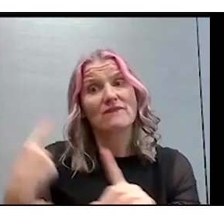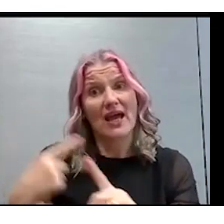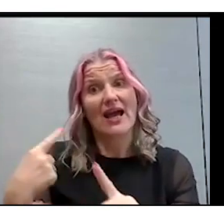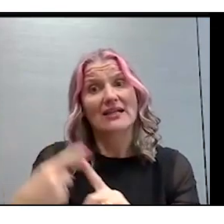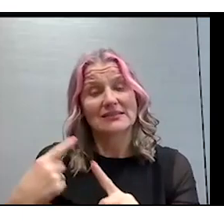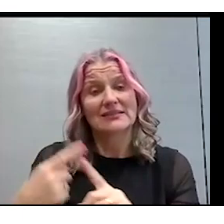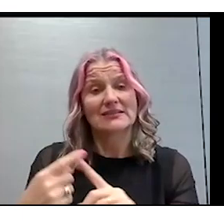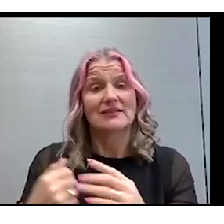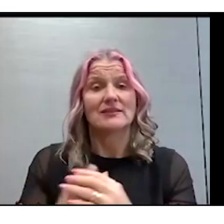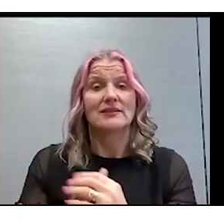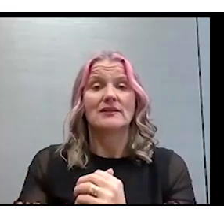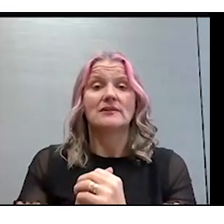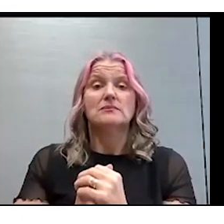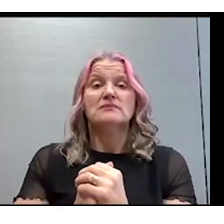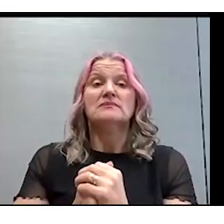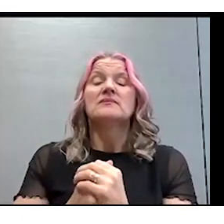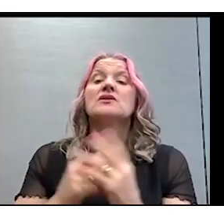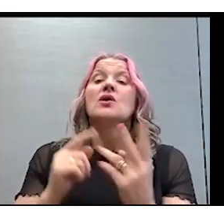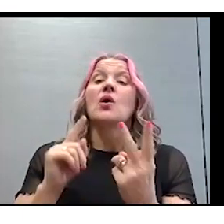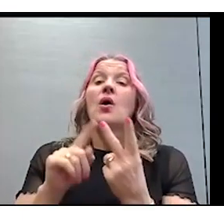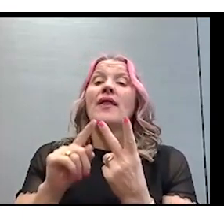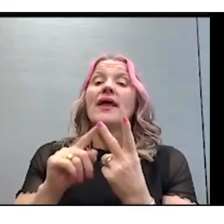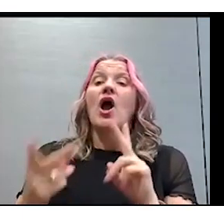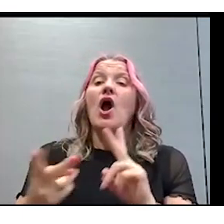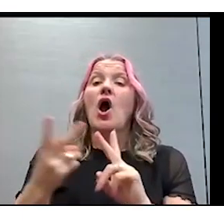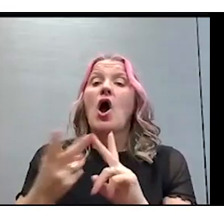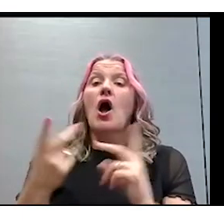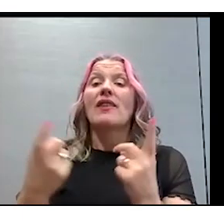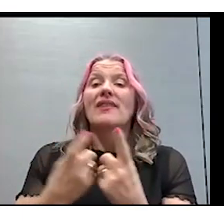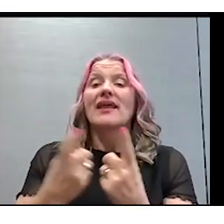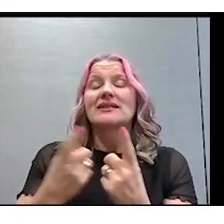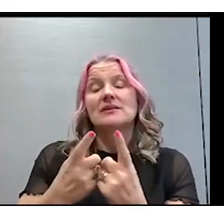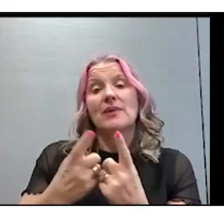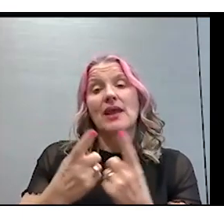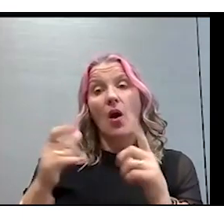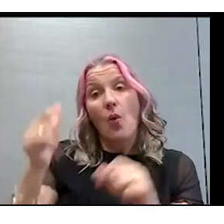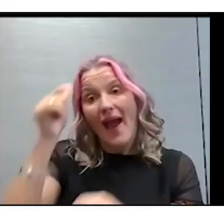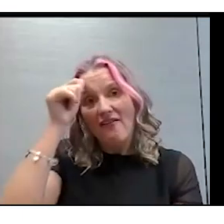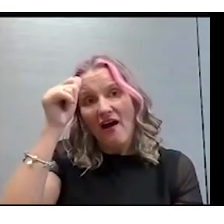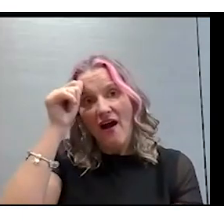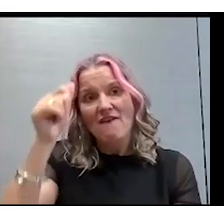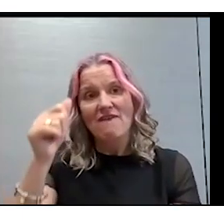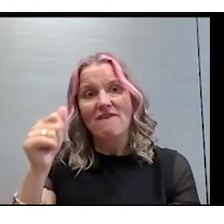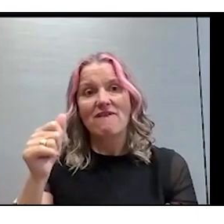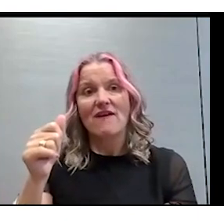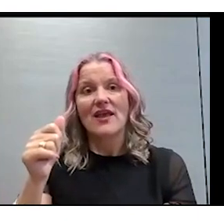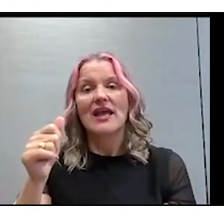Then the other thing to be aware of defect rate 0% does not exist.